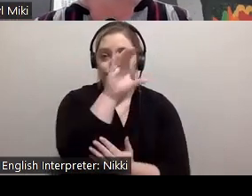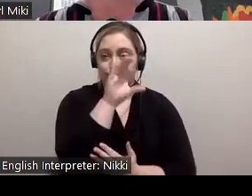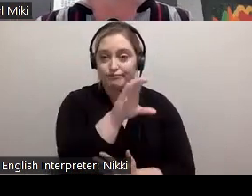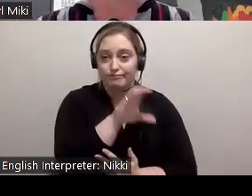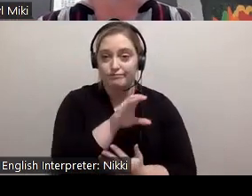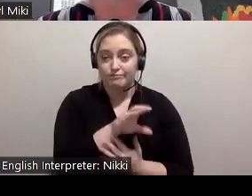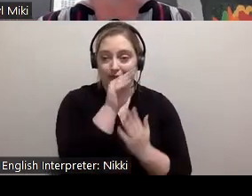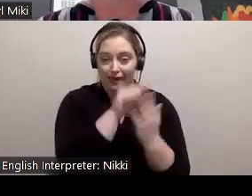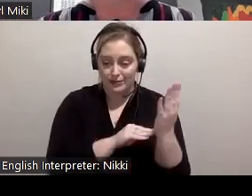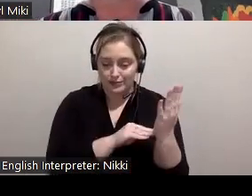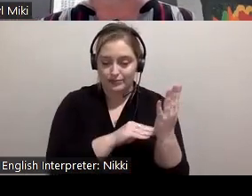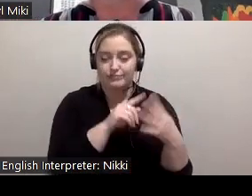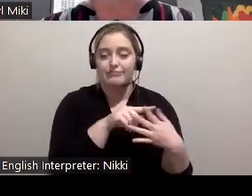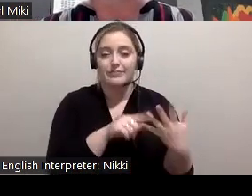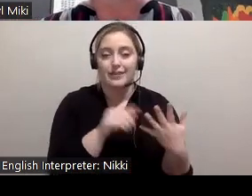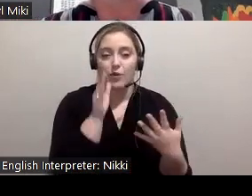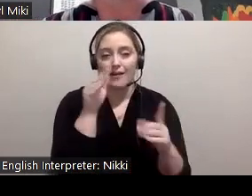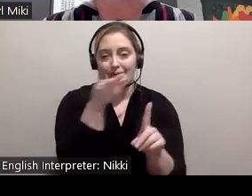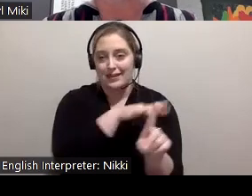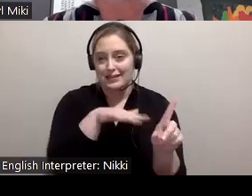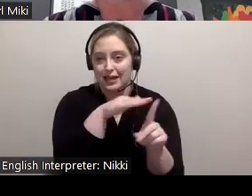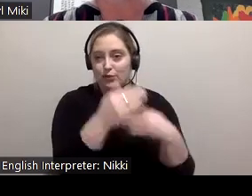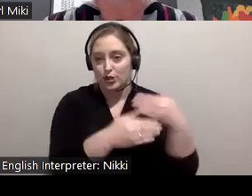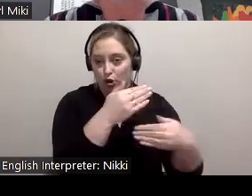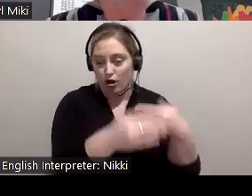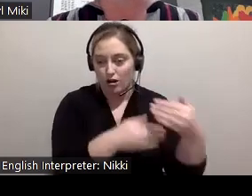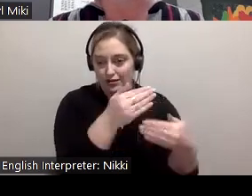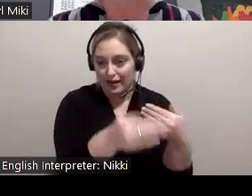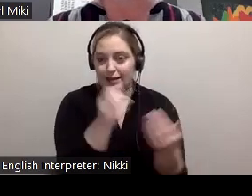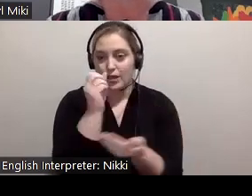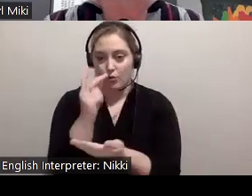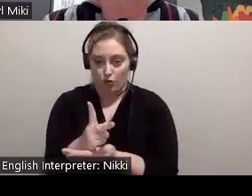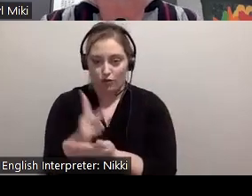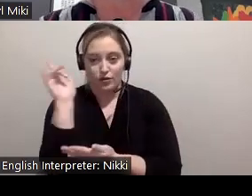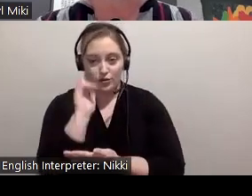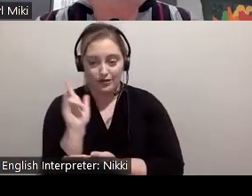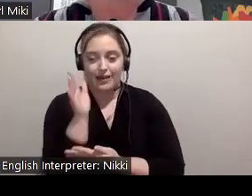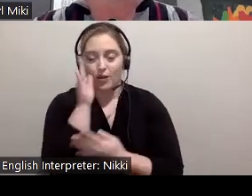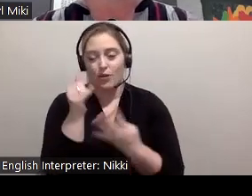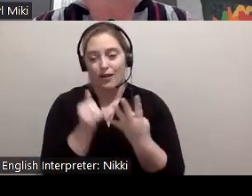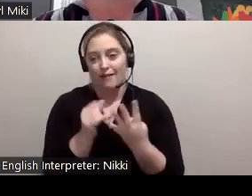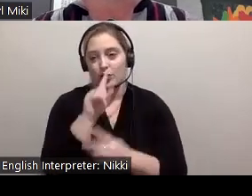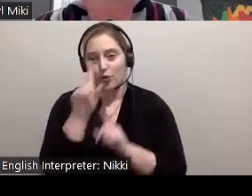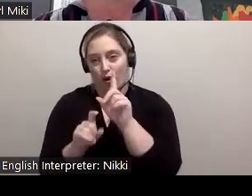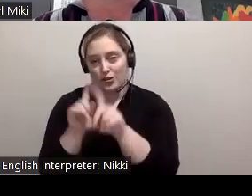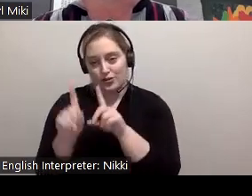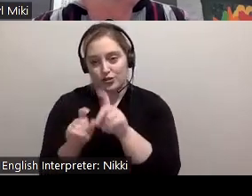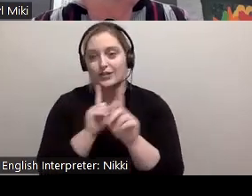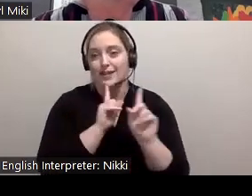we'll talk about the assessment process for the applications and then at the end we'll have again that question and answer